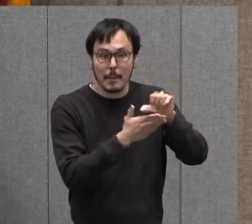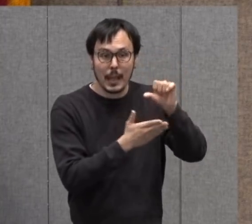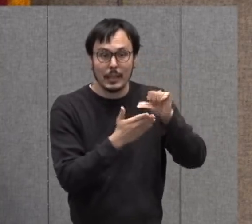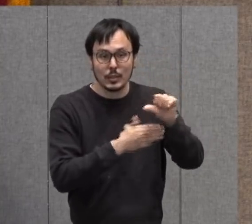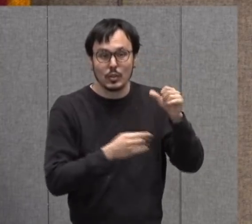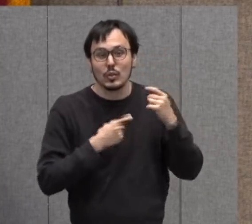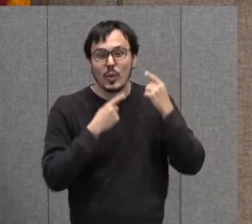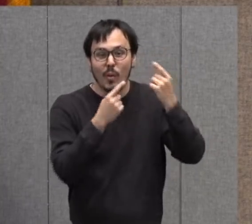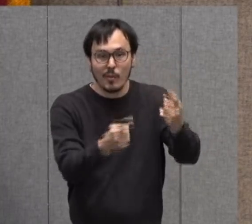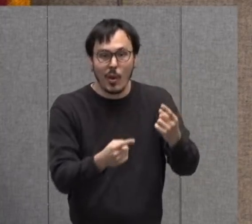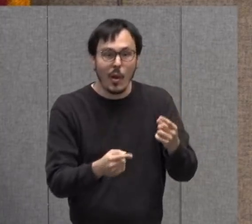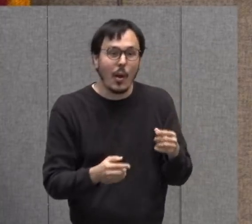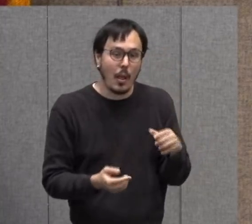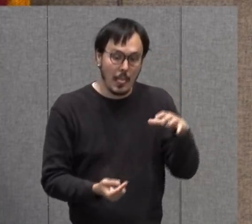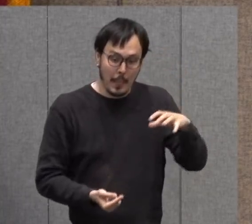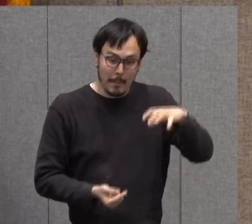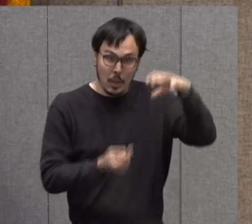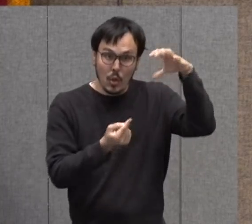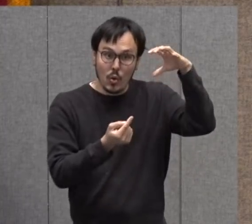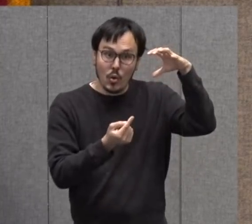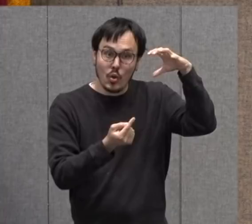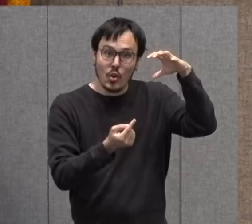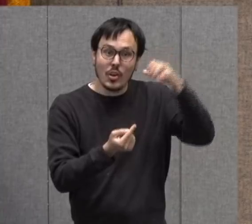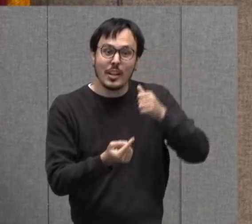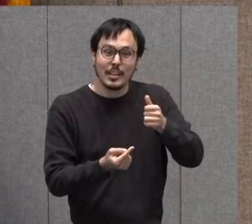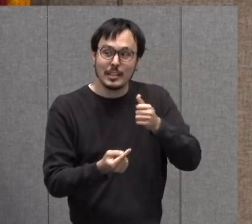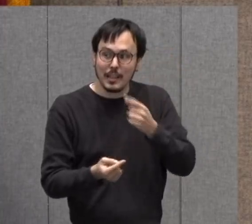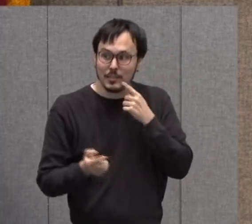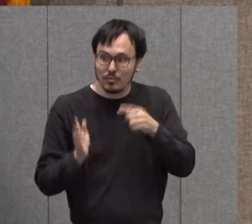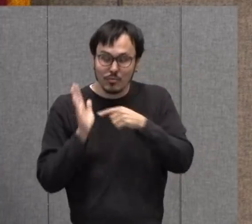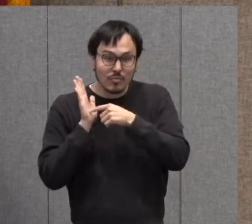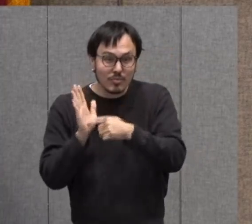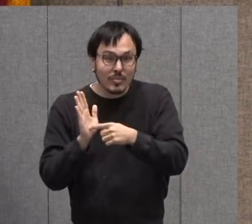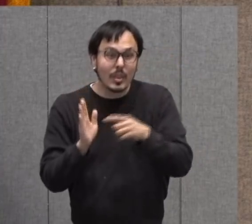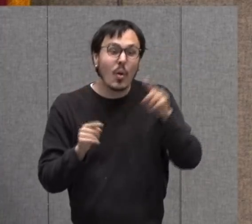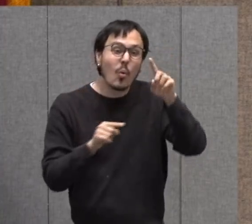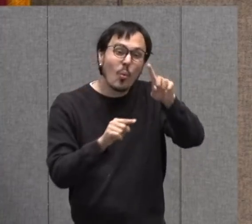And the balloon is saying, there you have 100,000 stars.